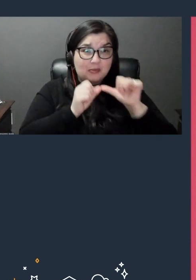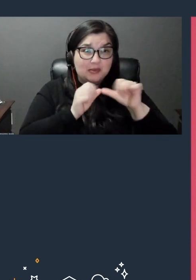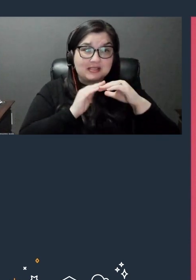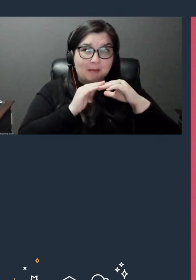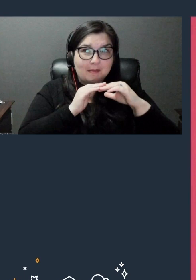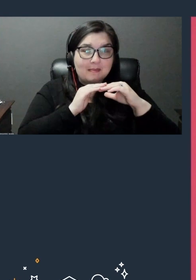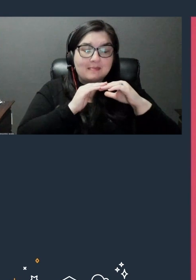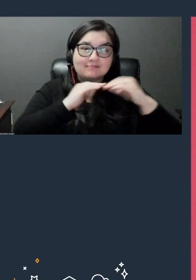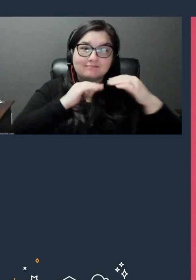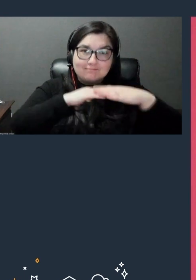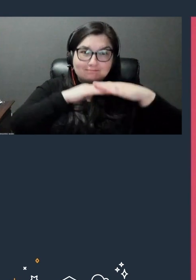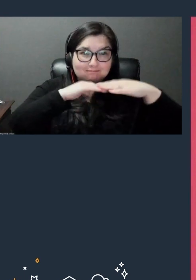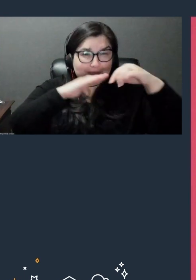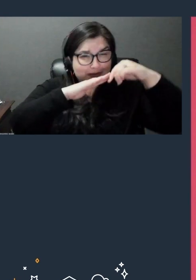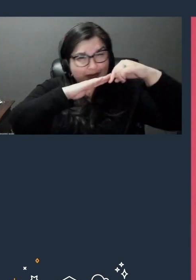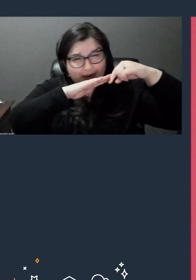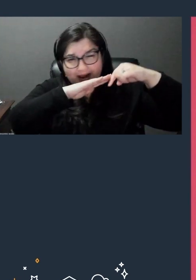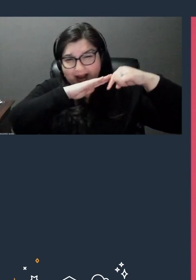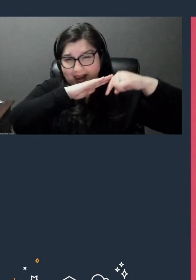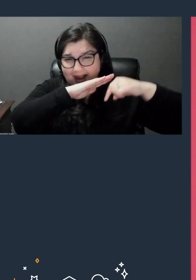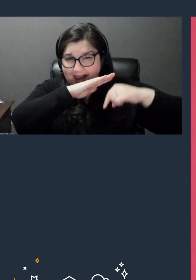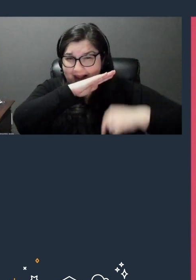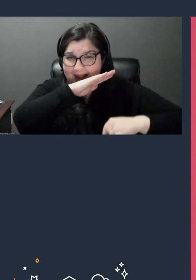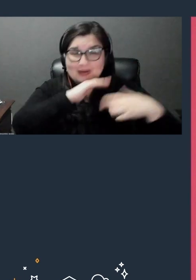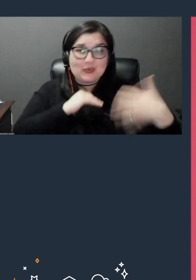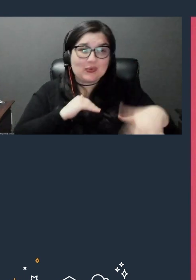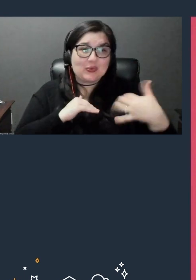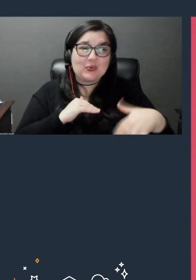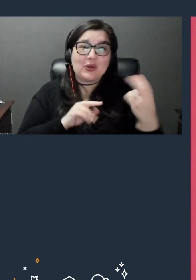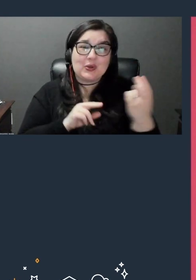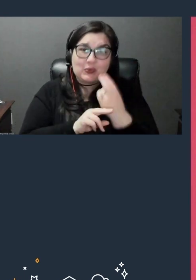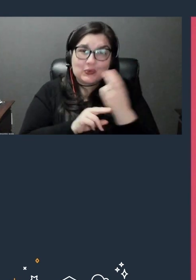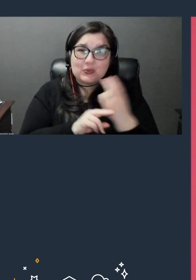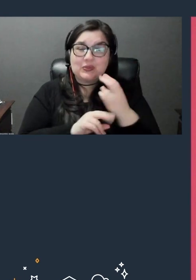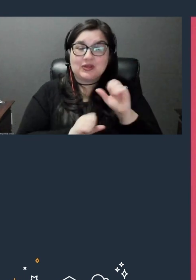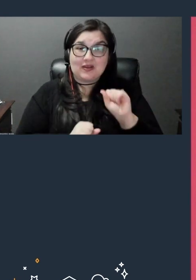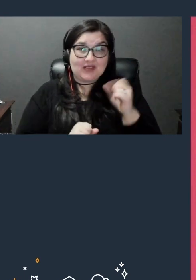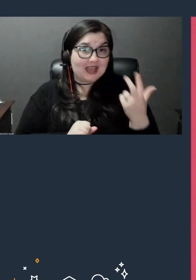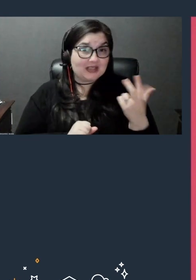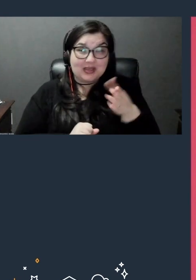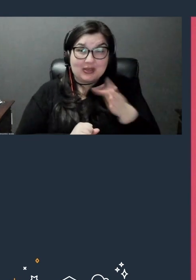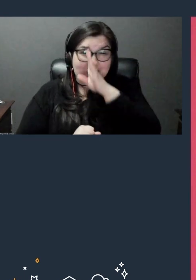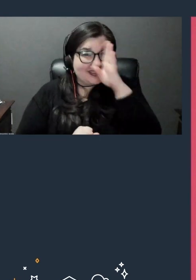It's stuff that actually, as a user of S3, you will never see all of the work that we have done